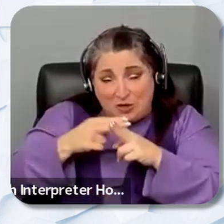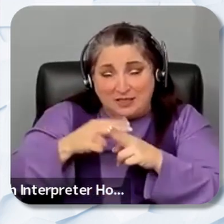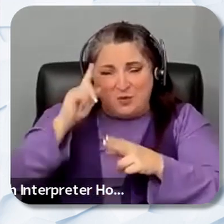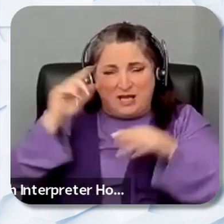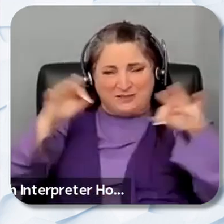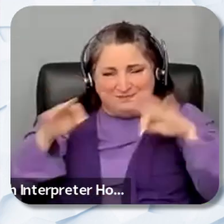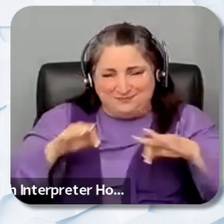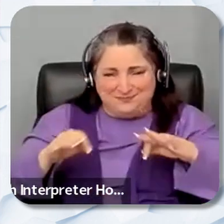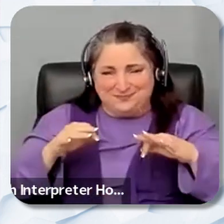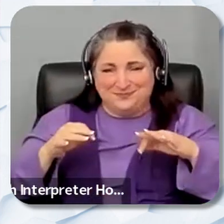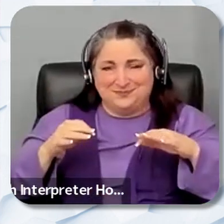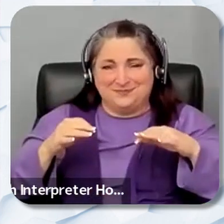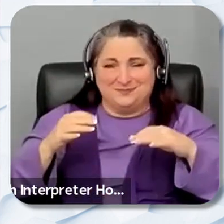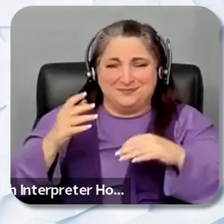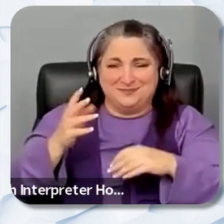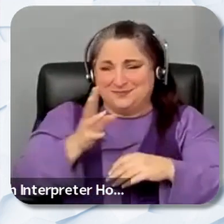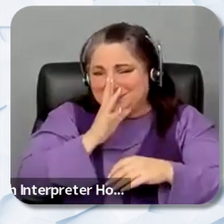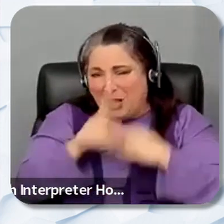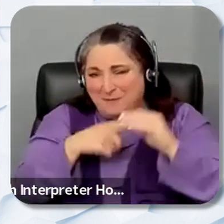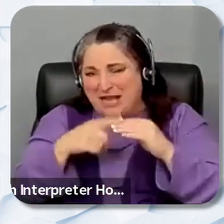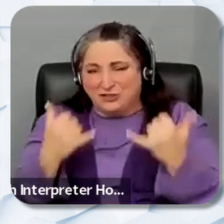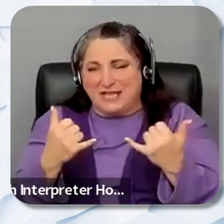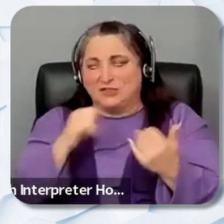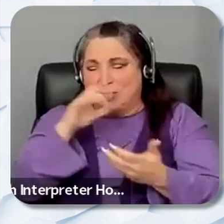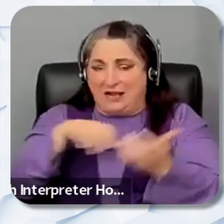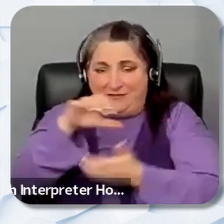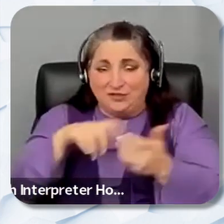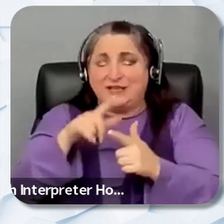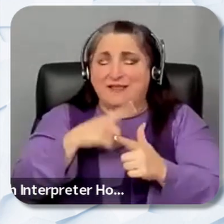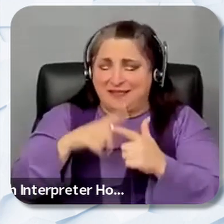a little bit, so that it wouldn't feel confusing, and then we'll provide that documentation